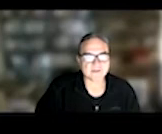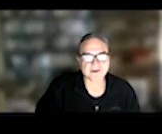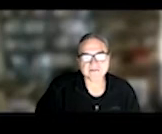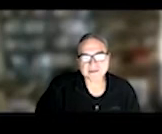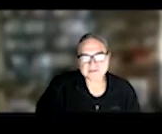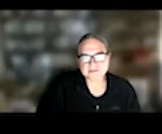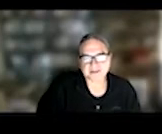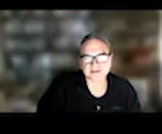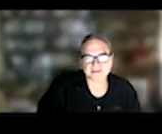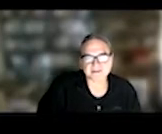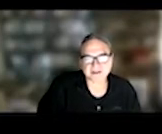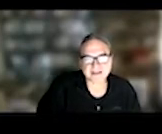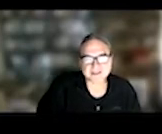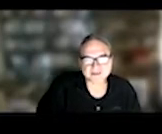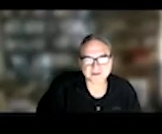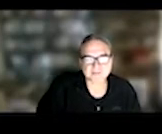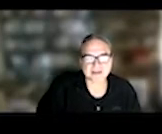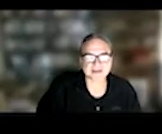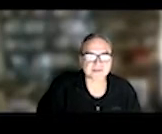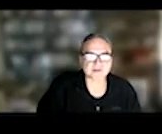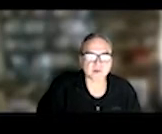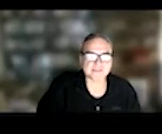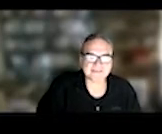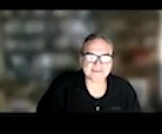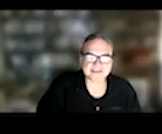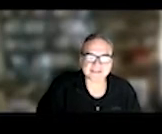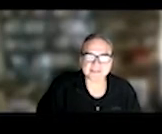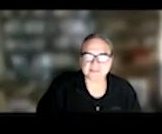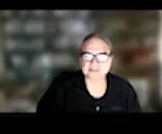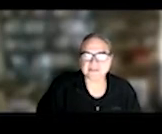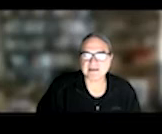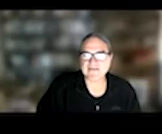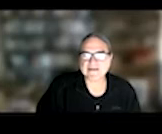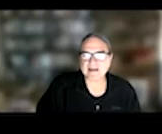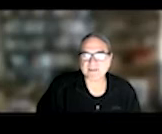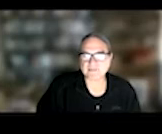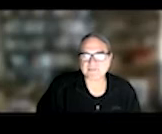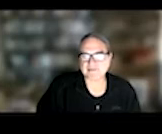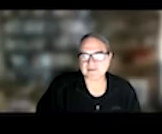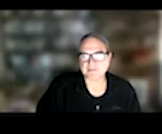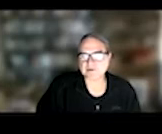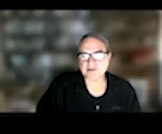but other types of things you know financial management home safety assessments even personal